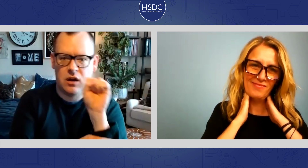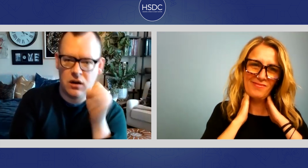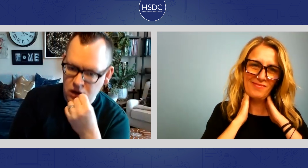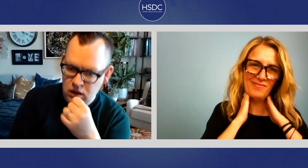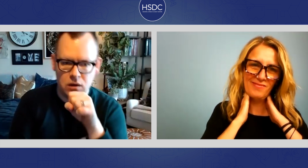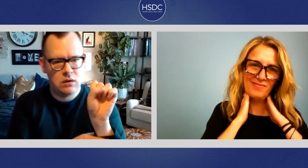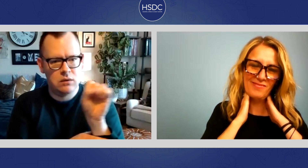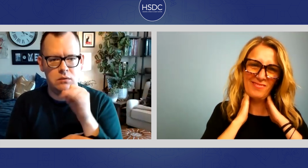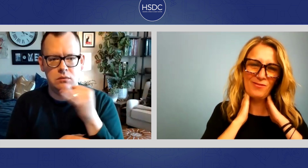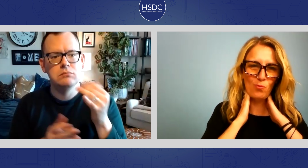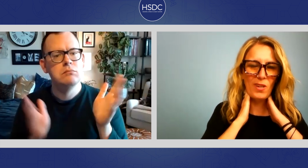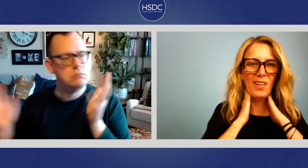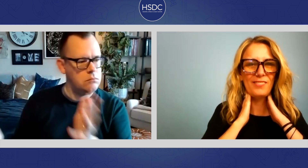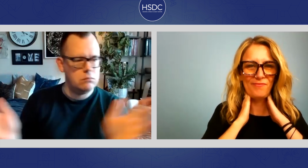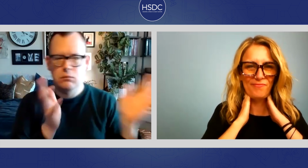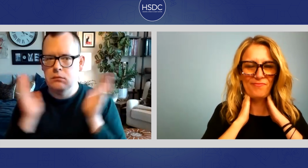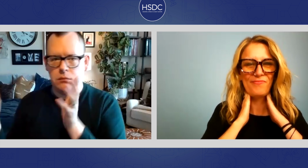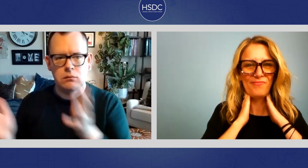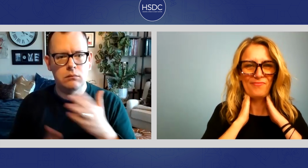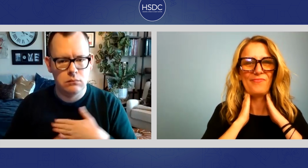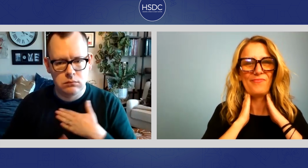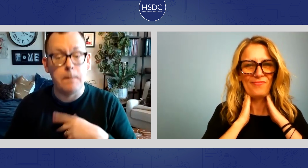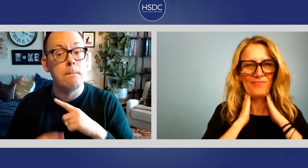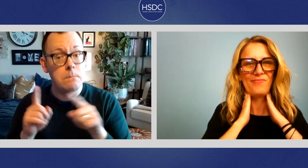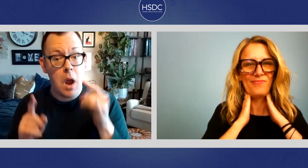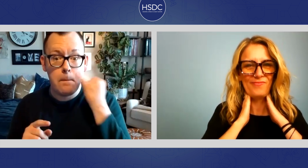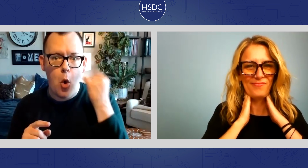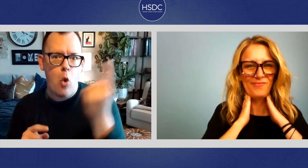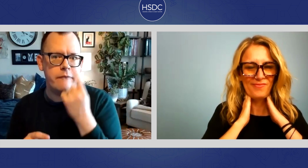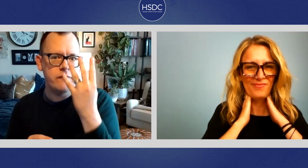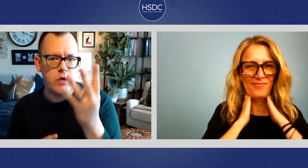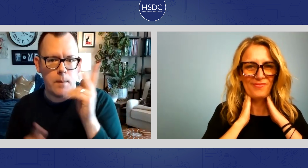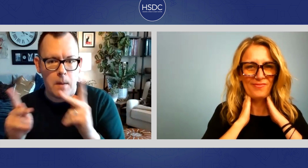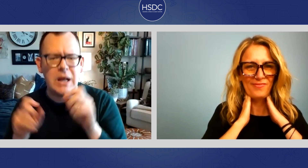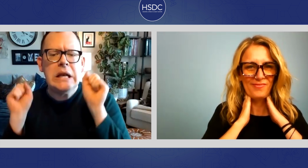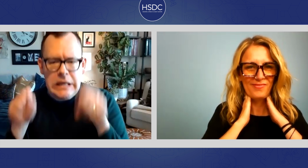your neck. You can chat away and enjoy yourself. Now if there is only four people then you can